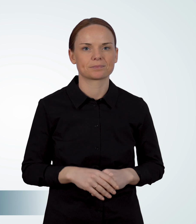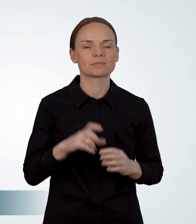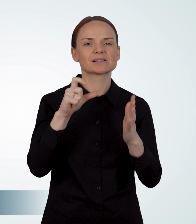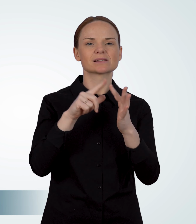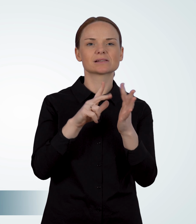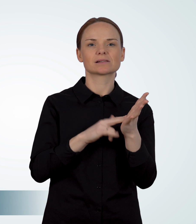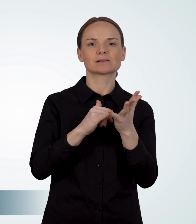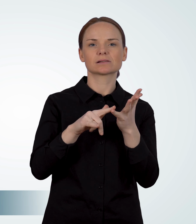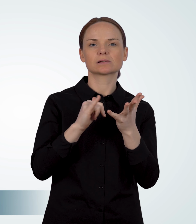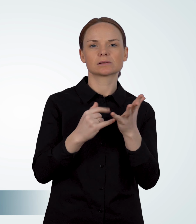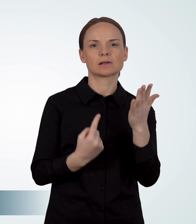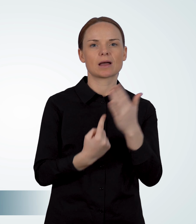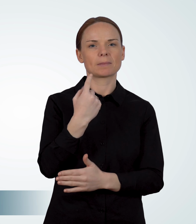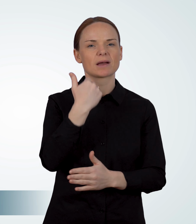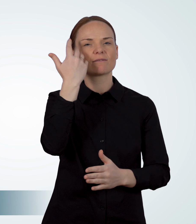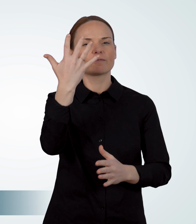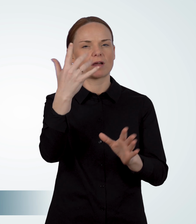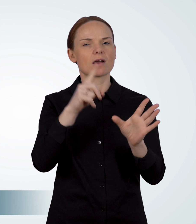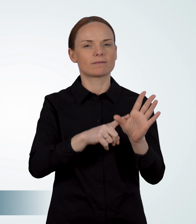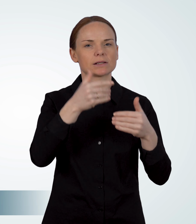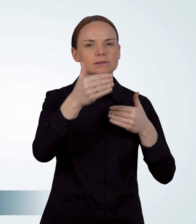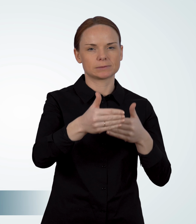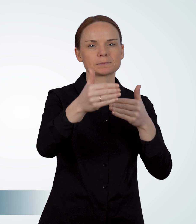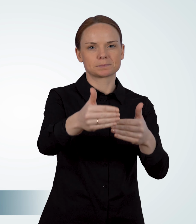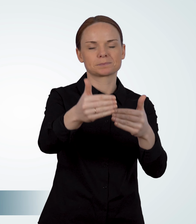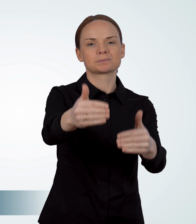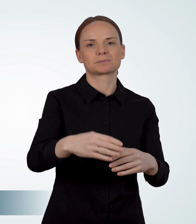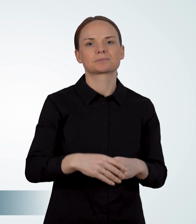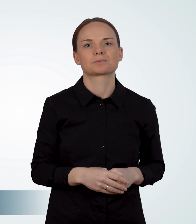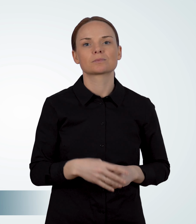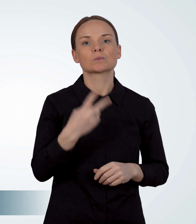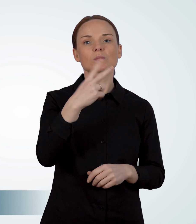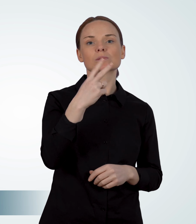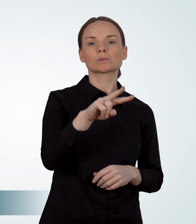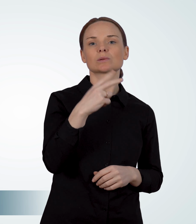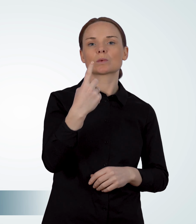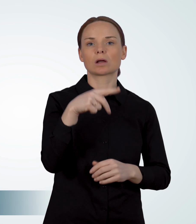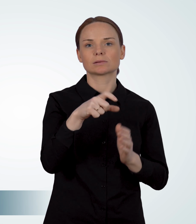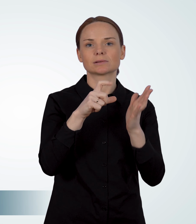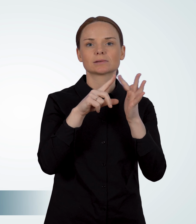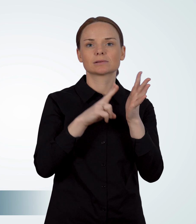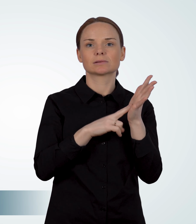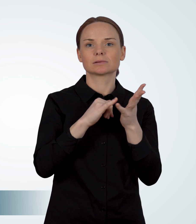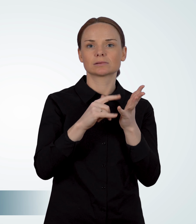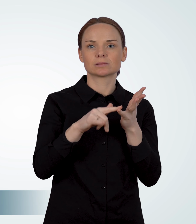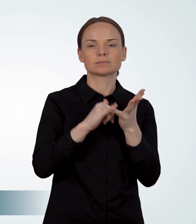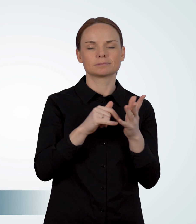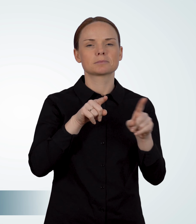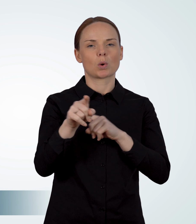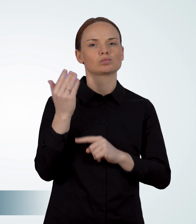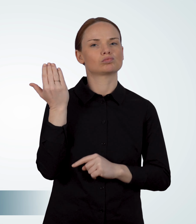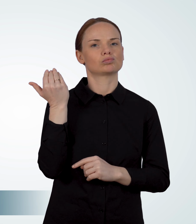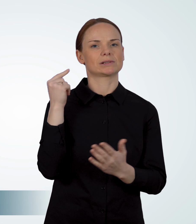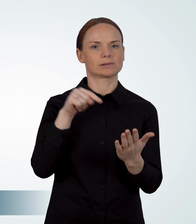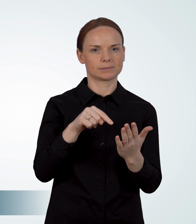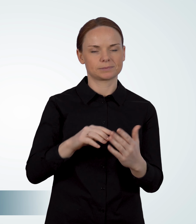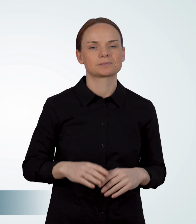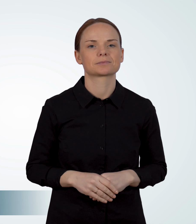The Census is undertaken every 5 years, with the 2021 Census being the most recent.